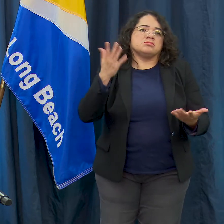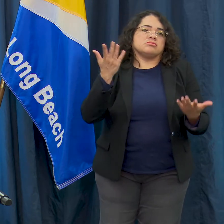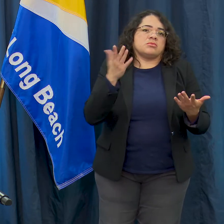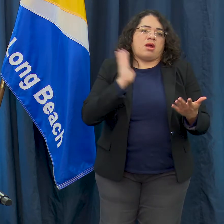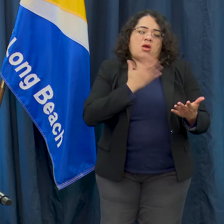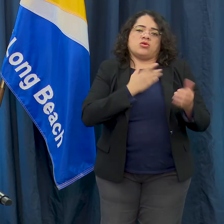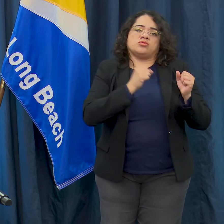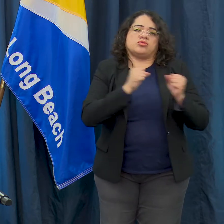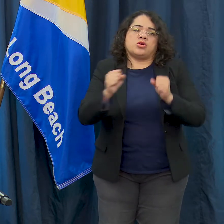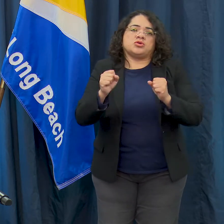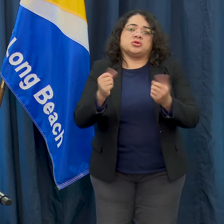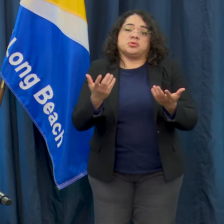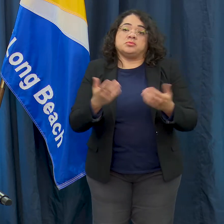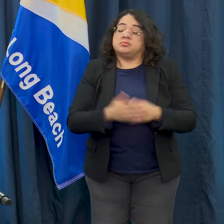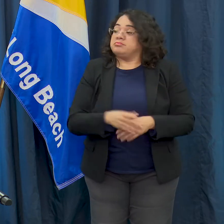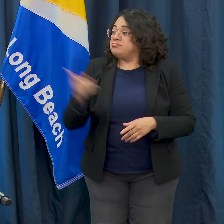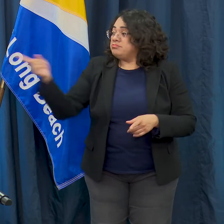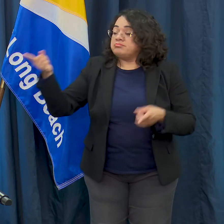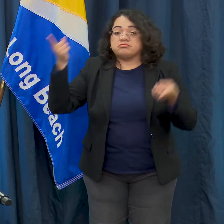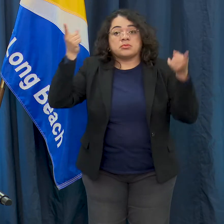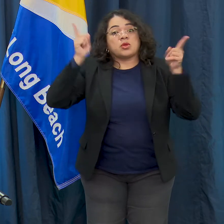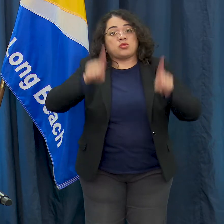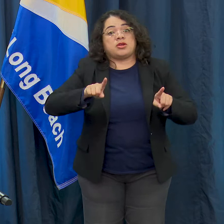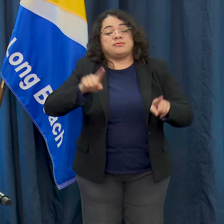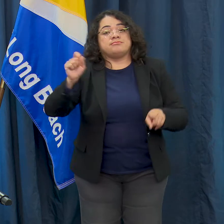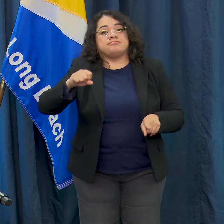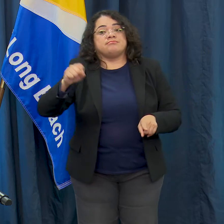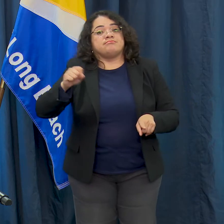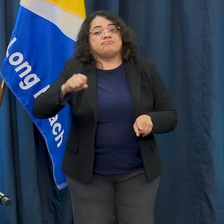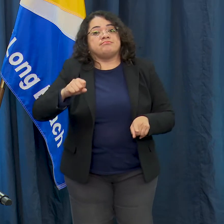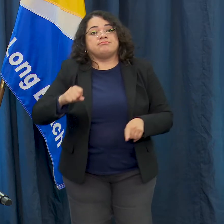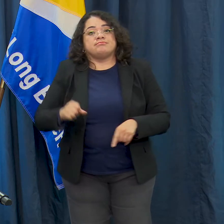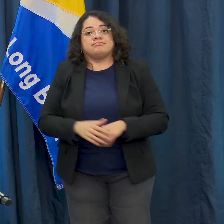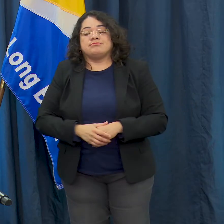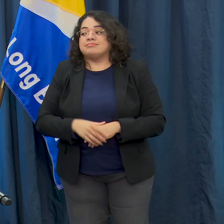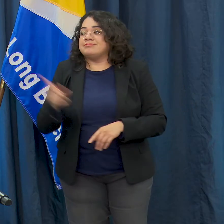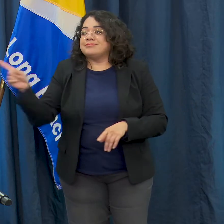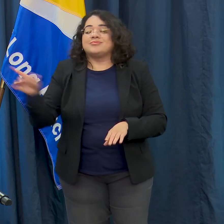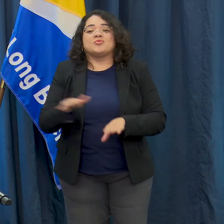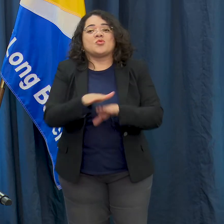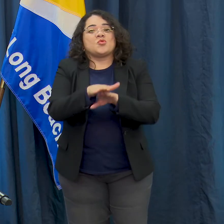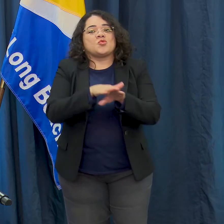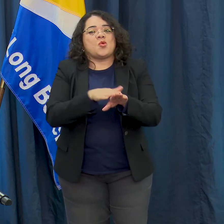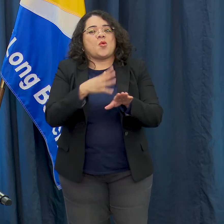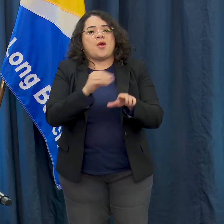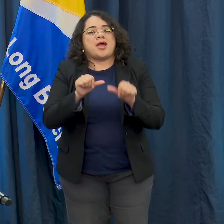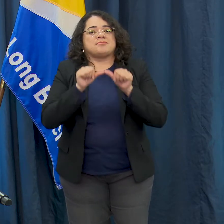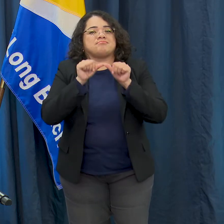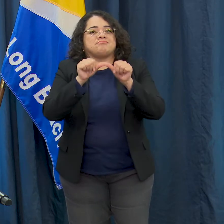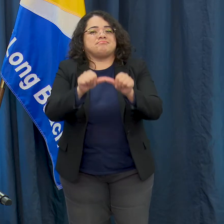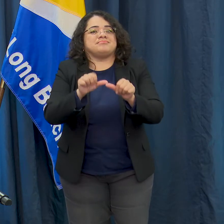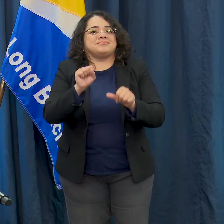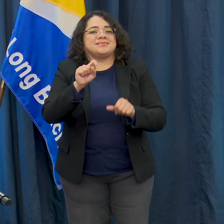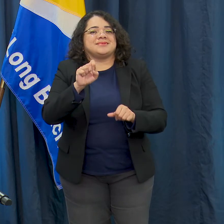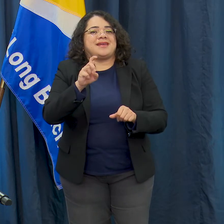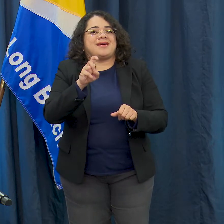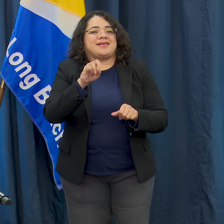that as well? No I agree, slow and steady. All right so that does it for the